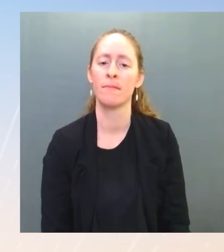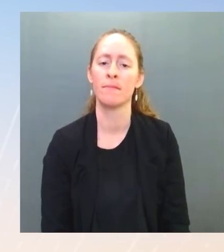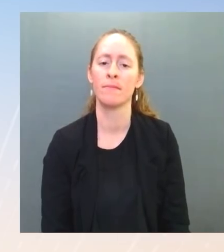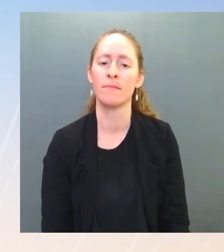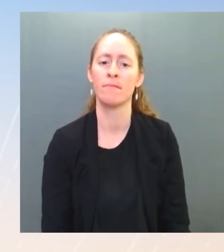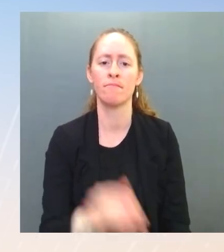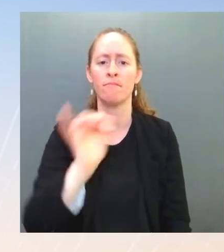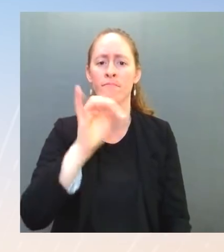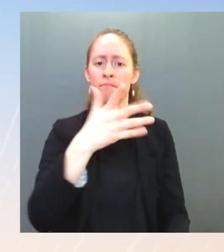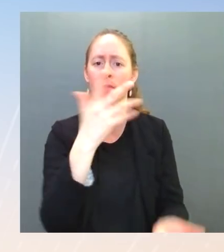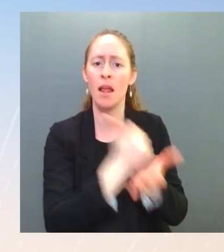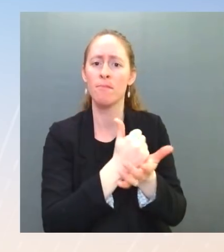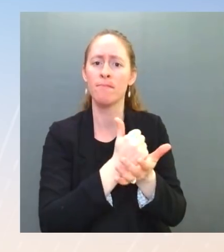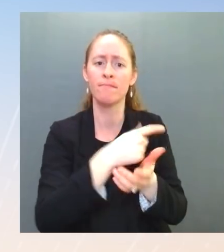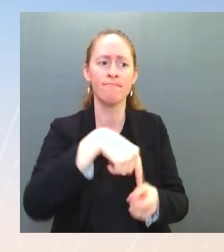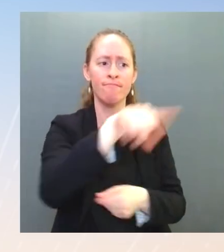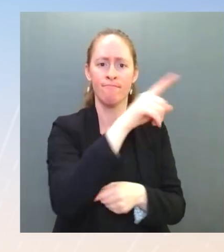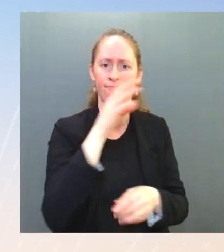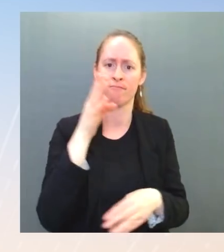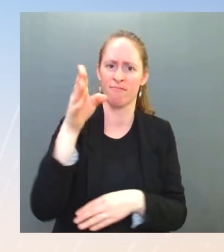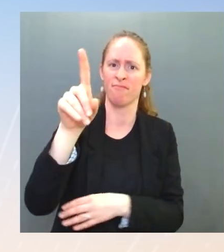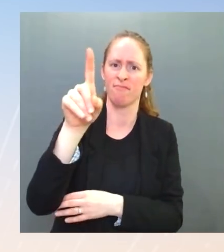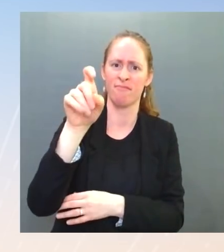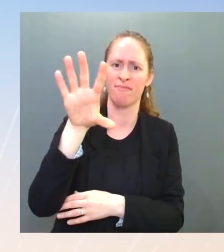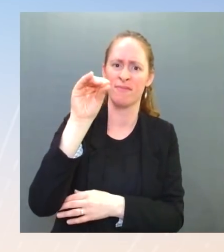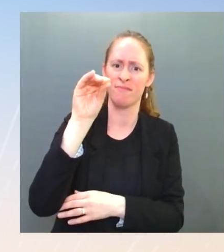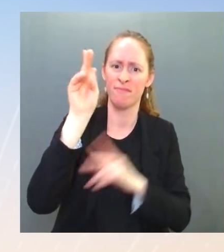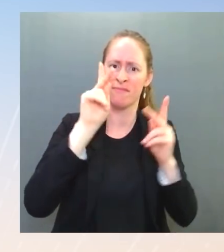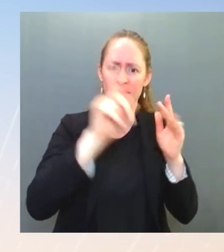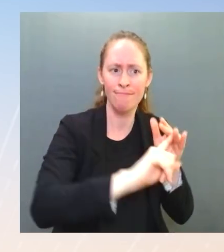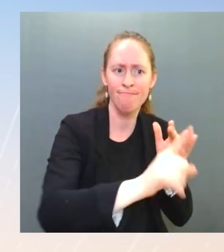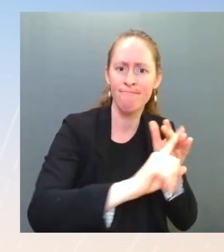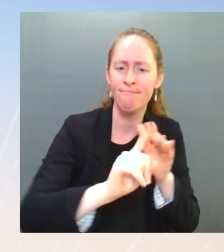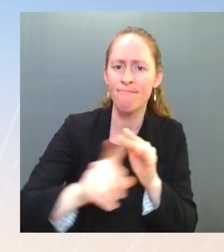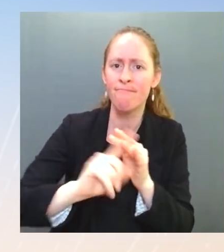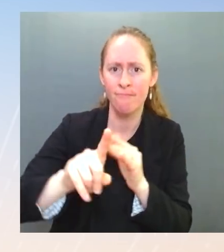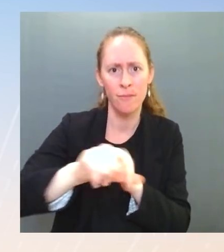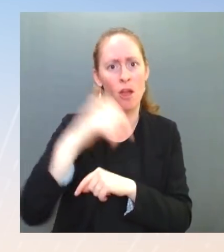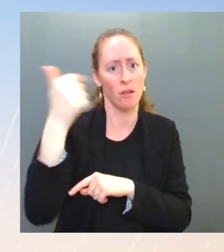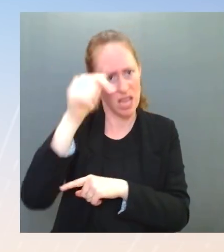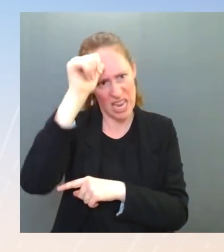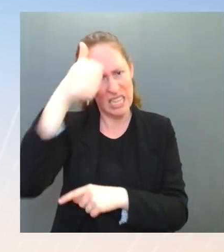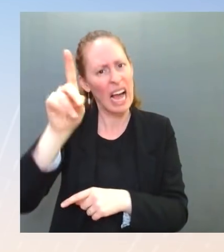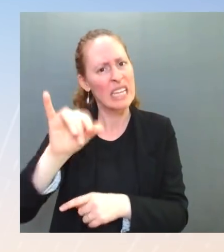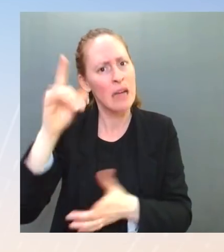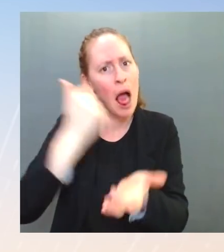So part of our objectives now is to build on that, and to encourage them to do more. And that's why it's important to have leader